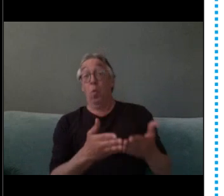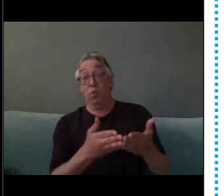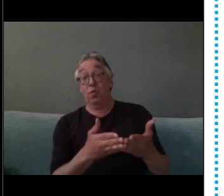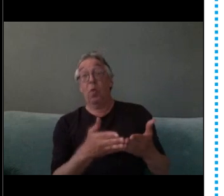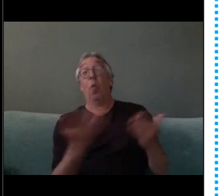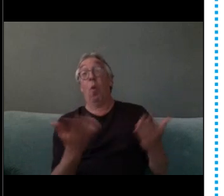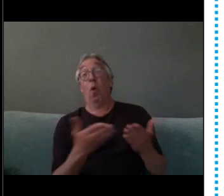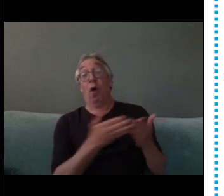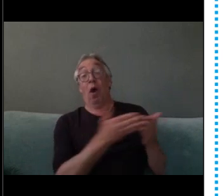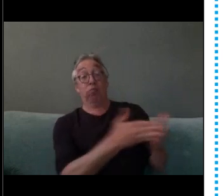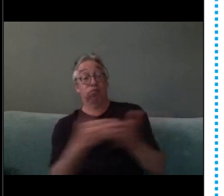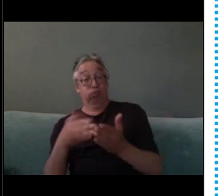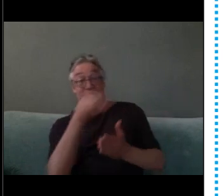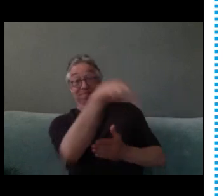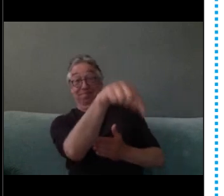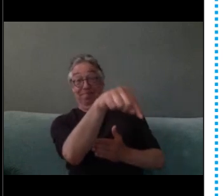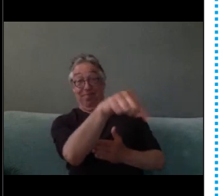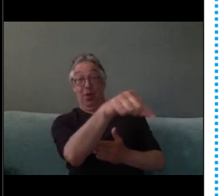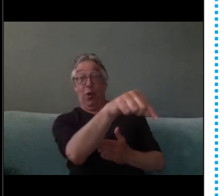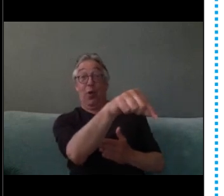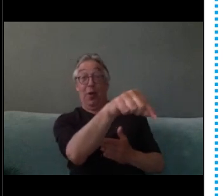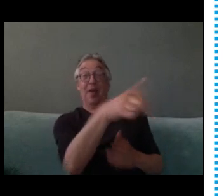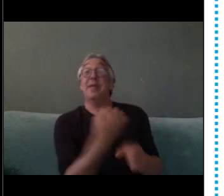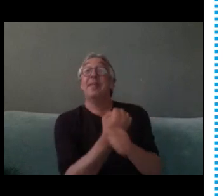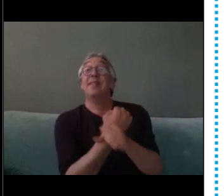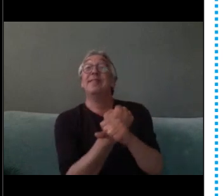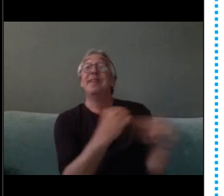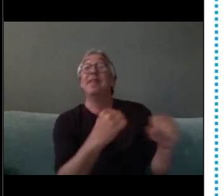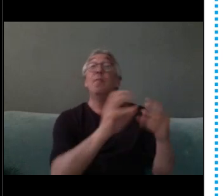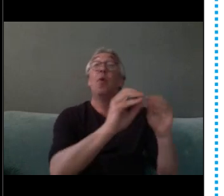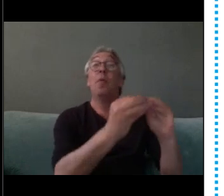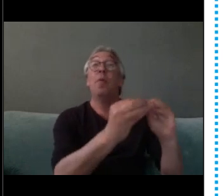for denial of right to transport. And if we talk for example